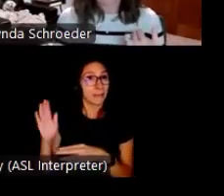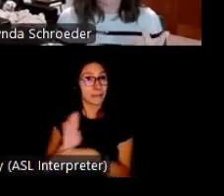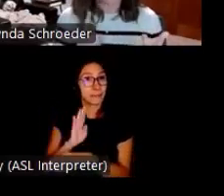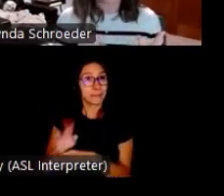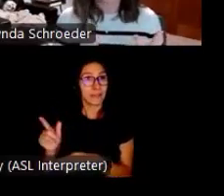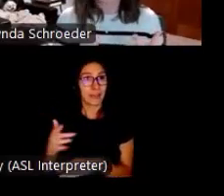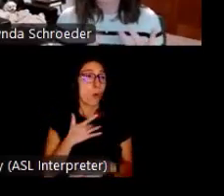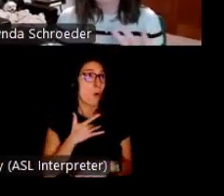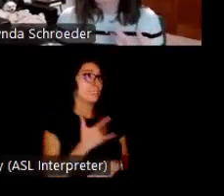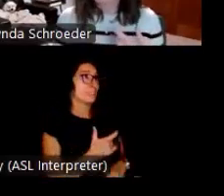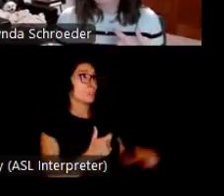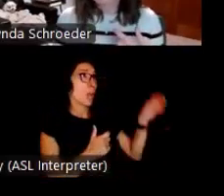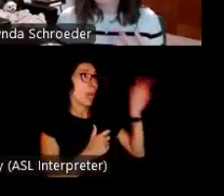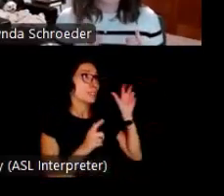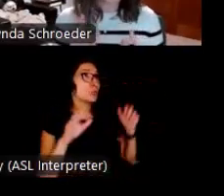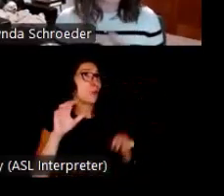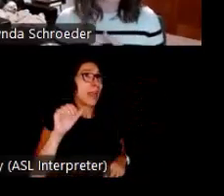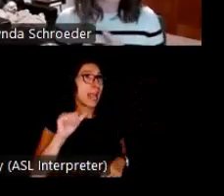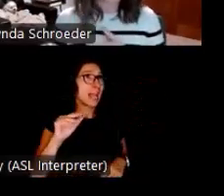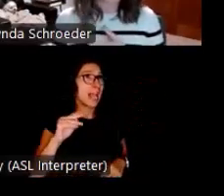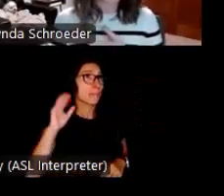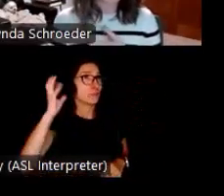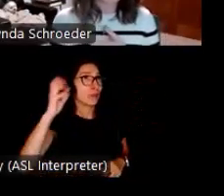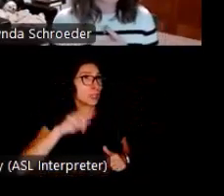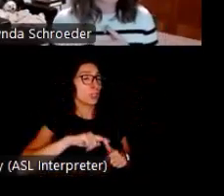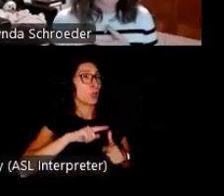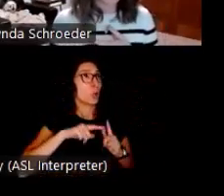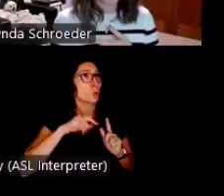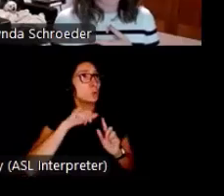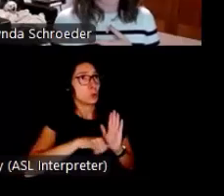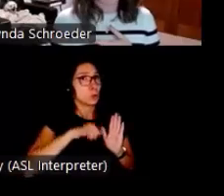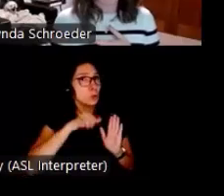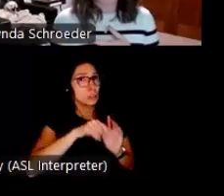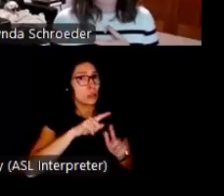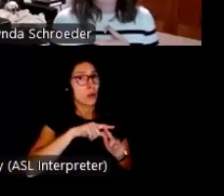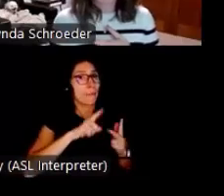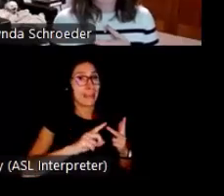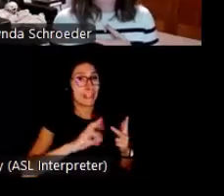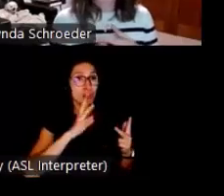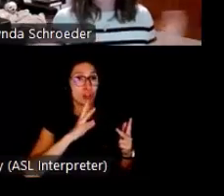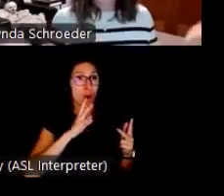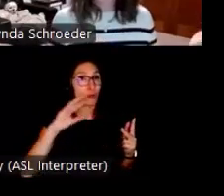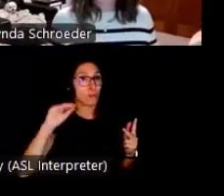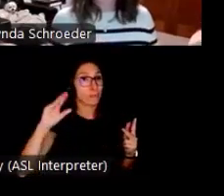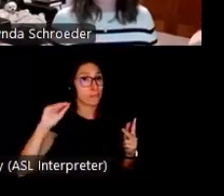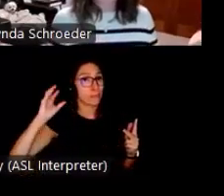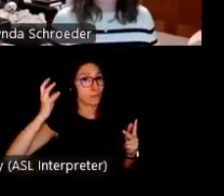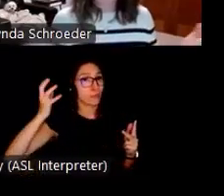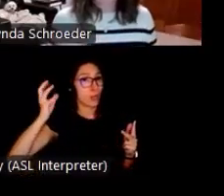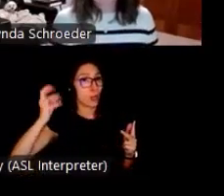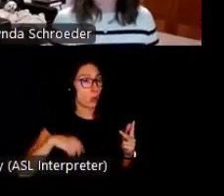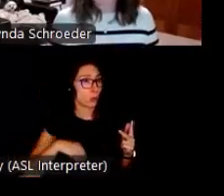And I listen to YouTube. And I listen to talk radio. So we asked them what the most common stations